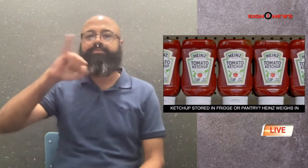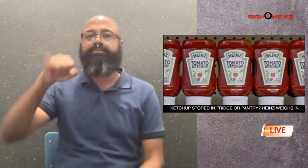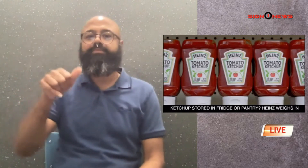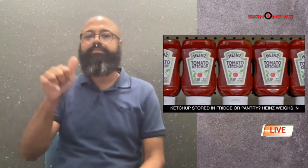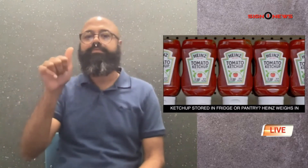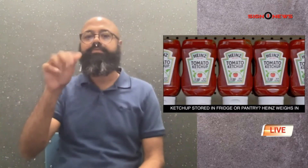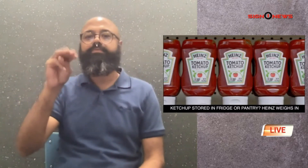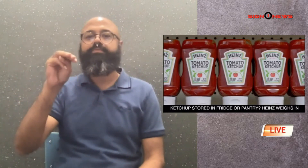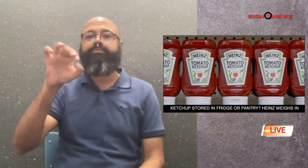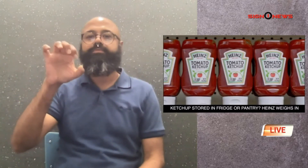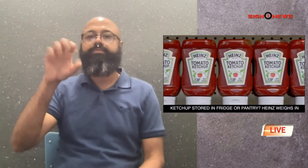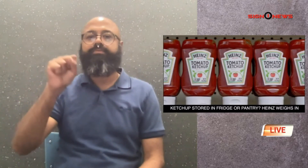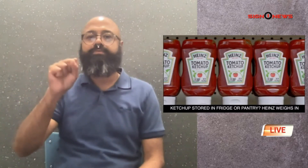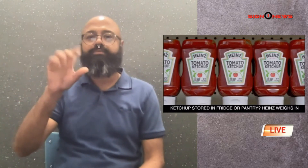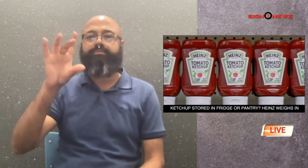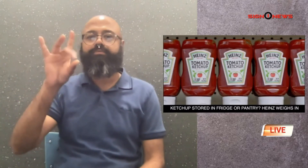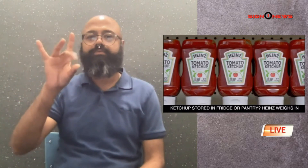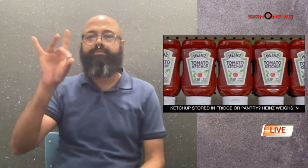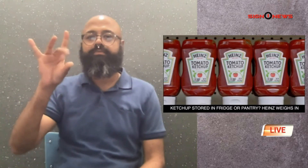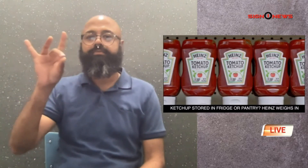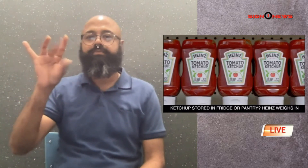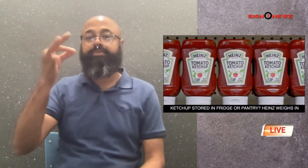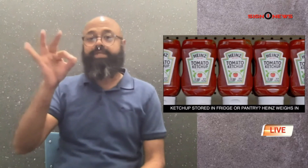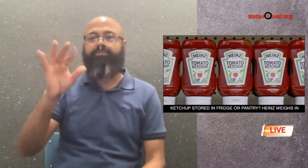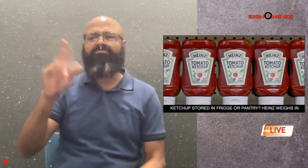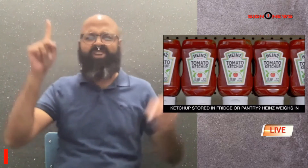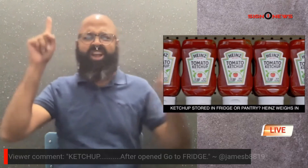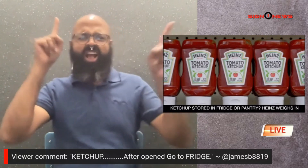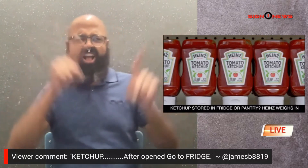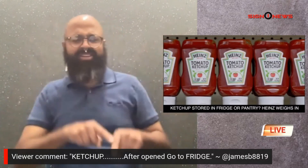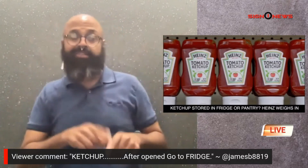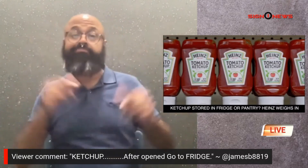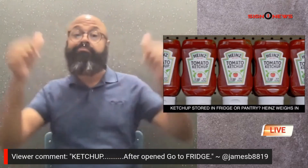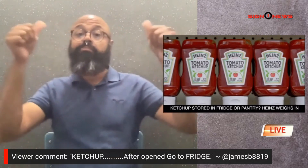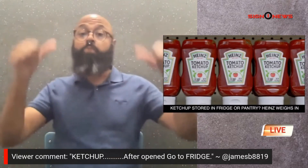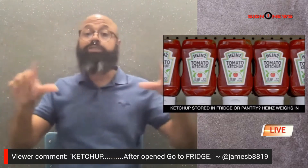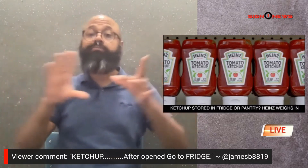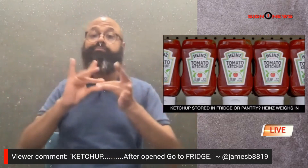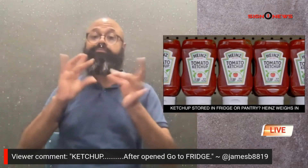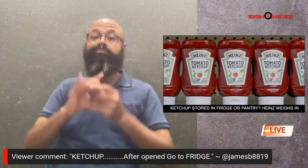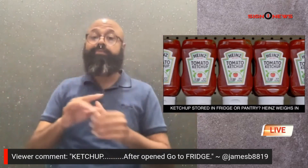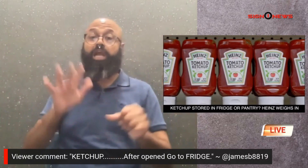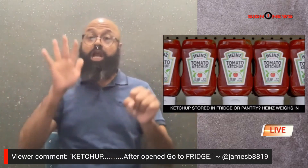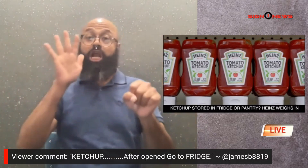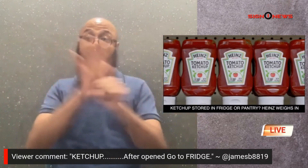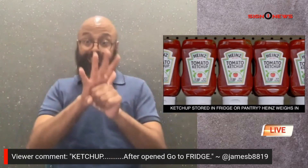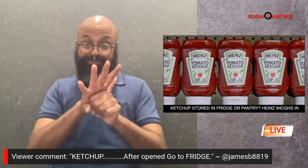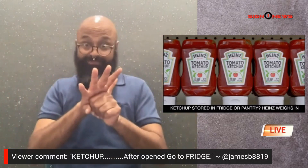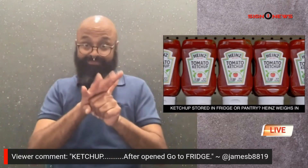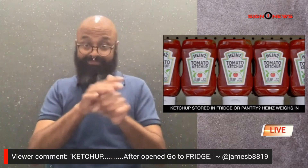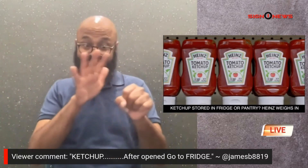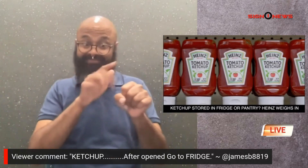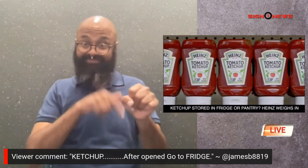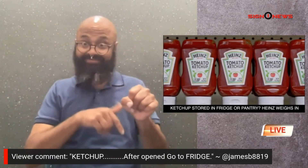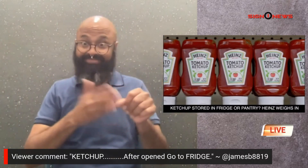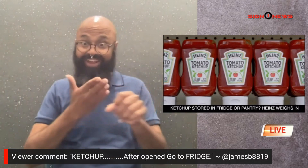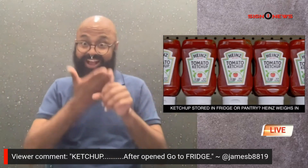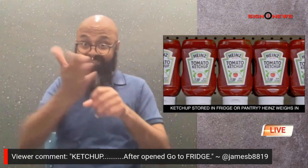at James B 88 19 agrees posting ketchup after opening goes into the fridge.